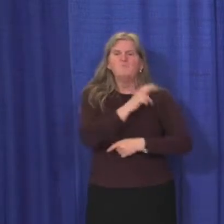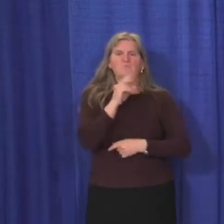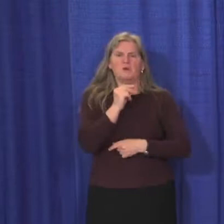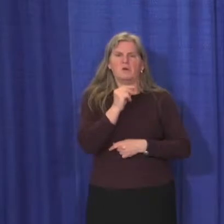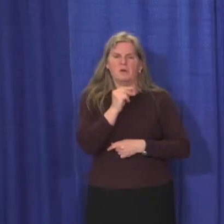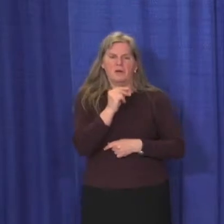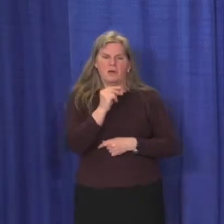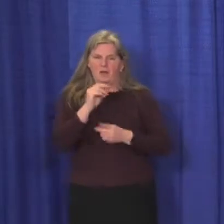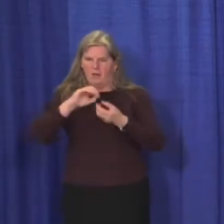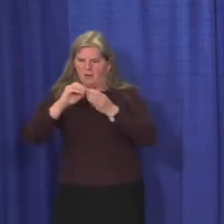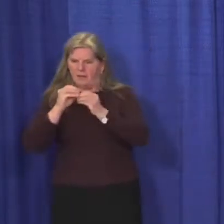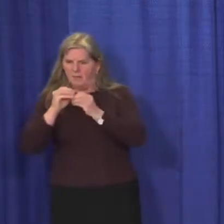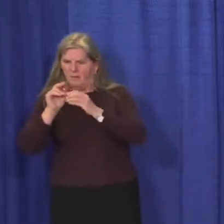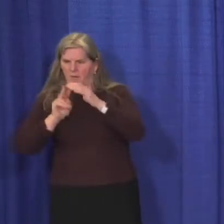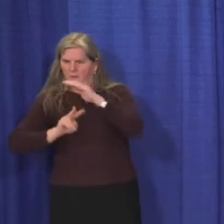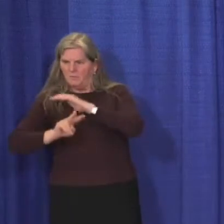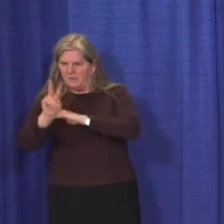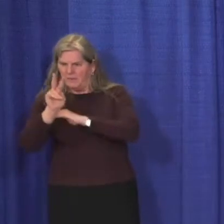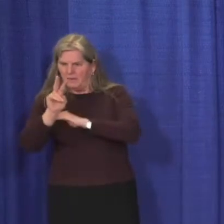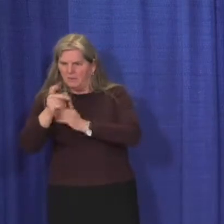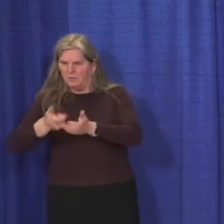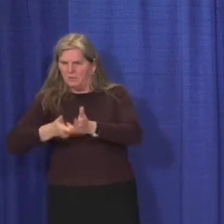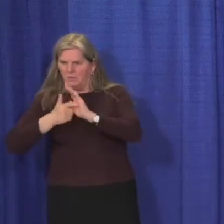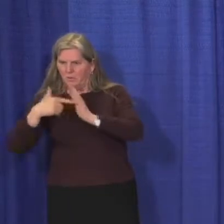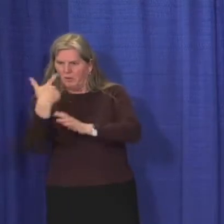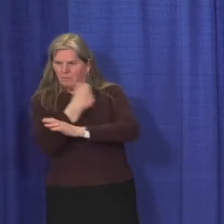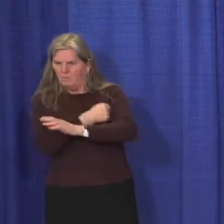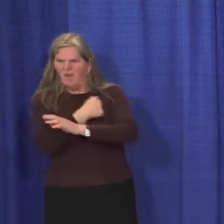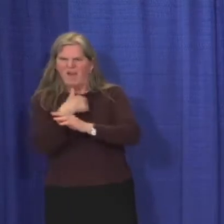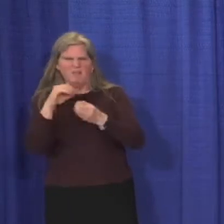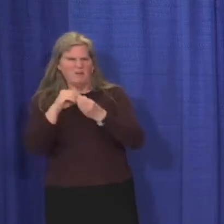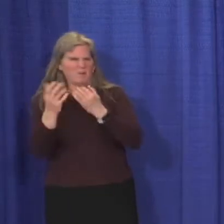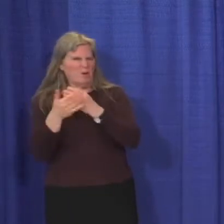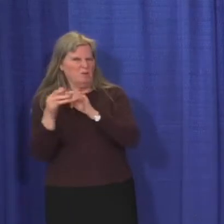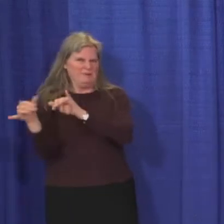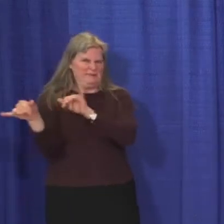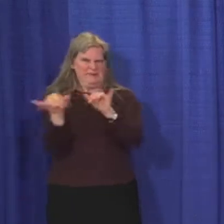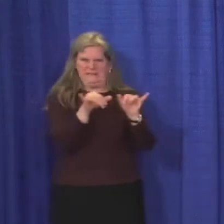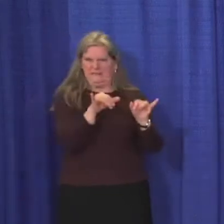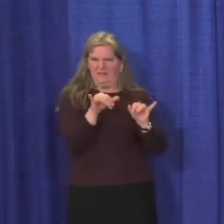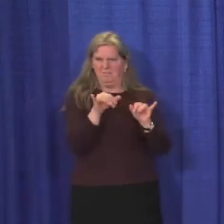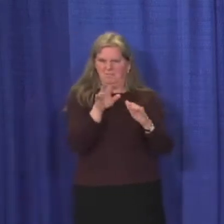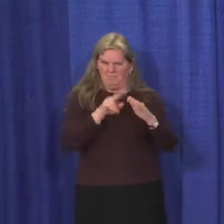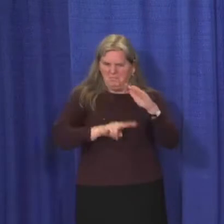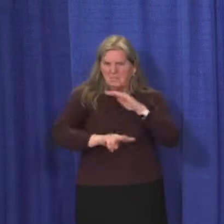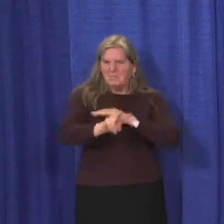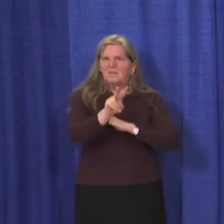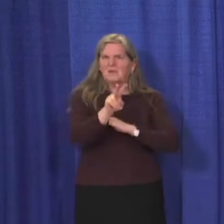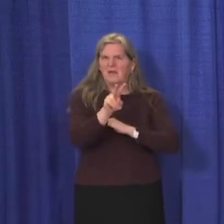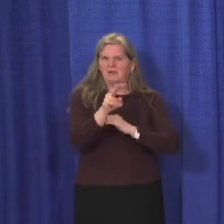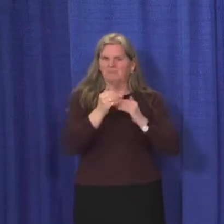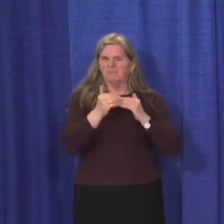closely aligned with our projections for uptake including projections in to the second